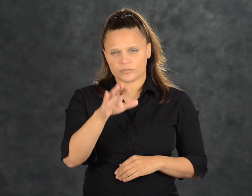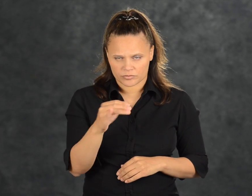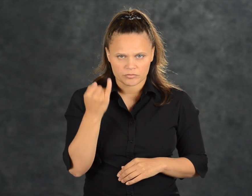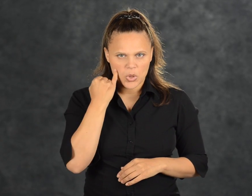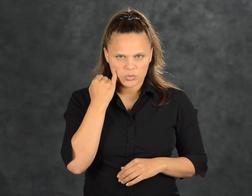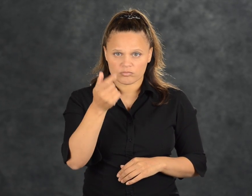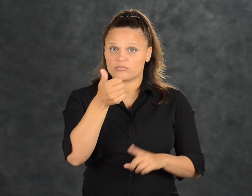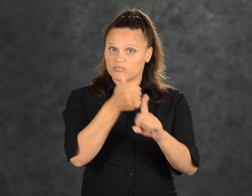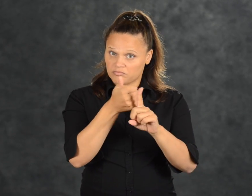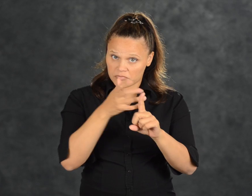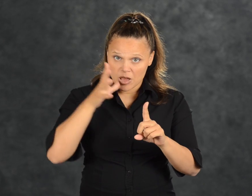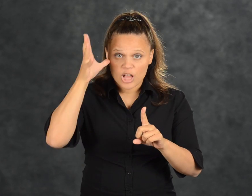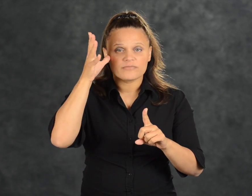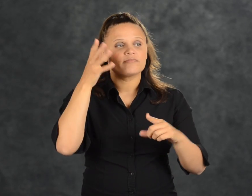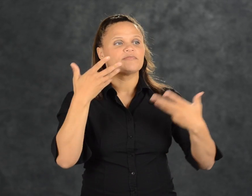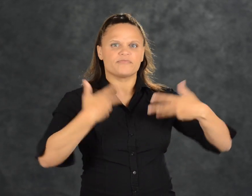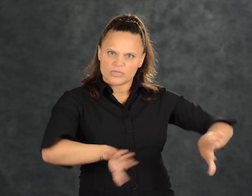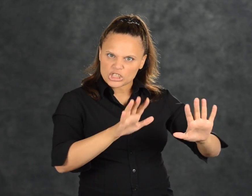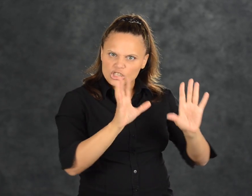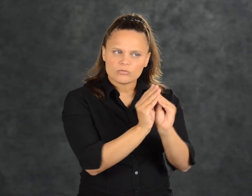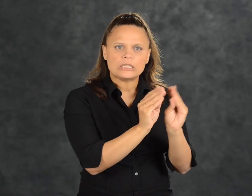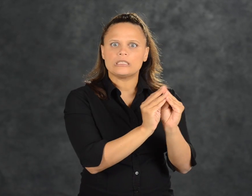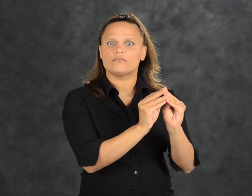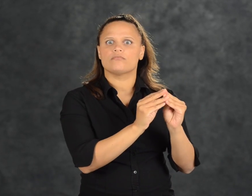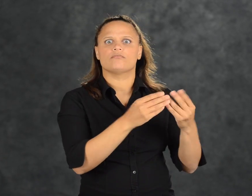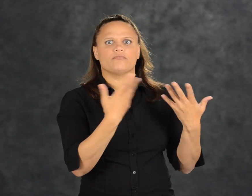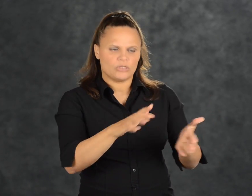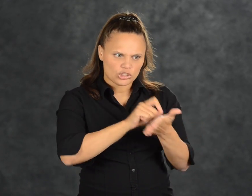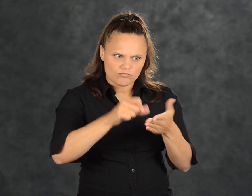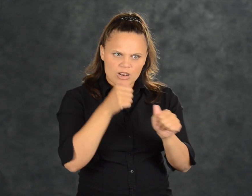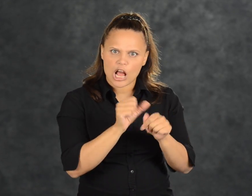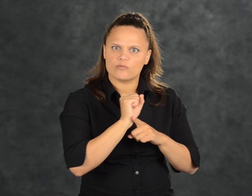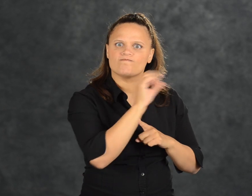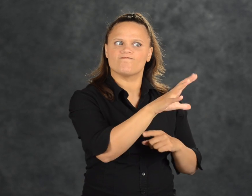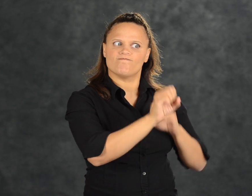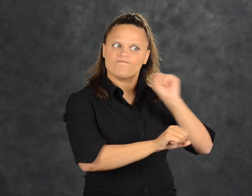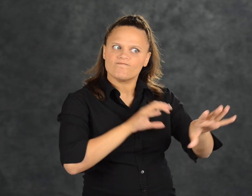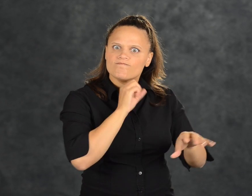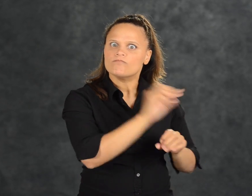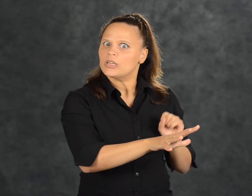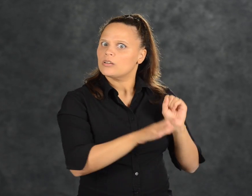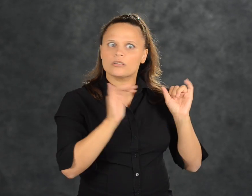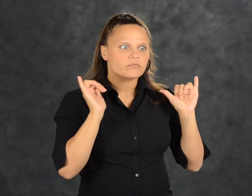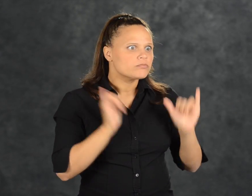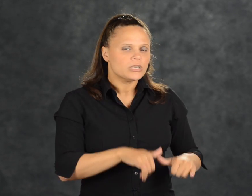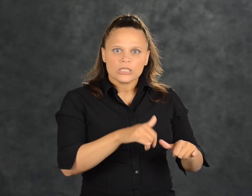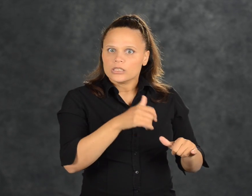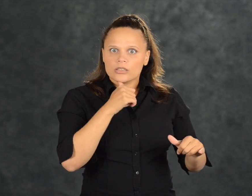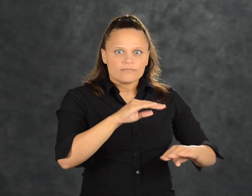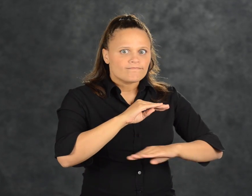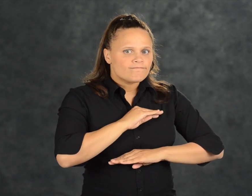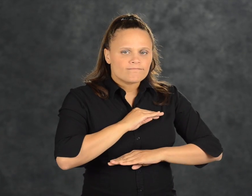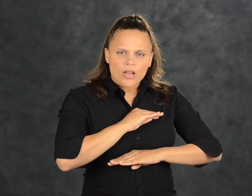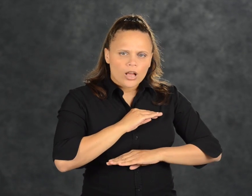So, let's assume you have written letters and had a Team Meeting, and don't get the result you want.